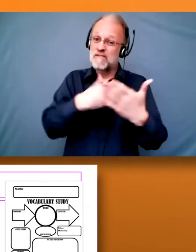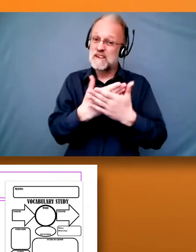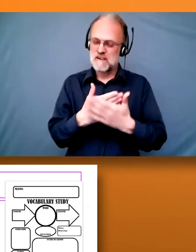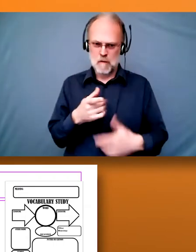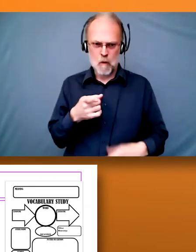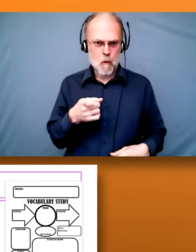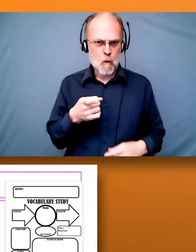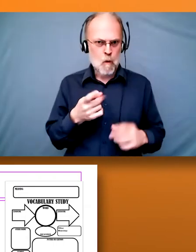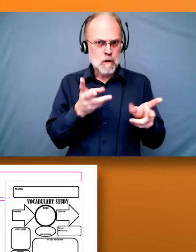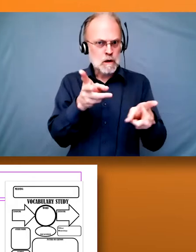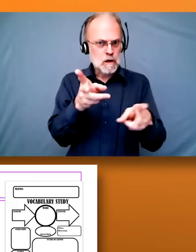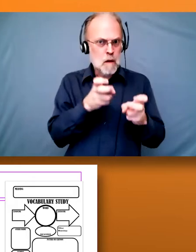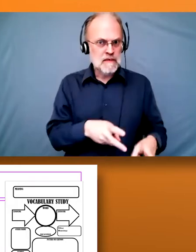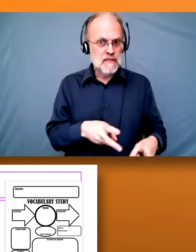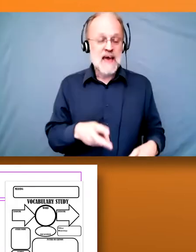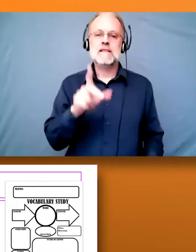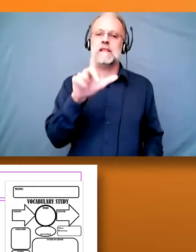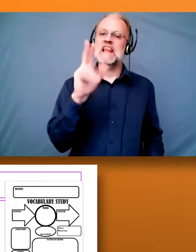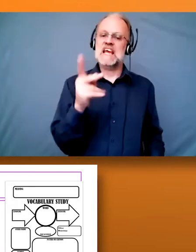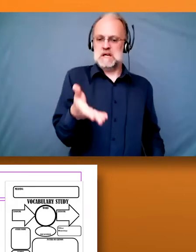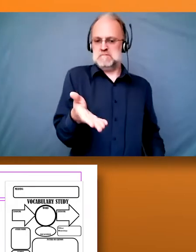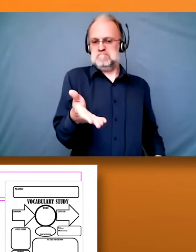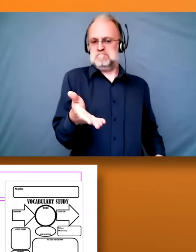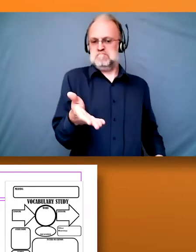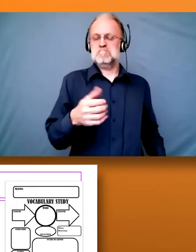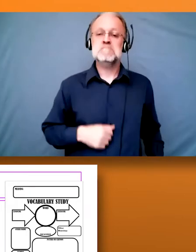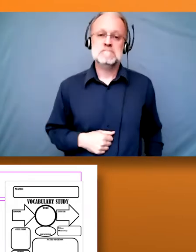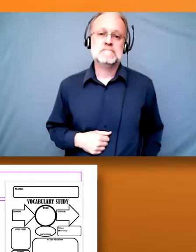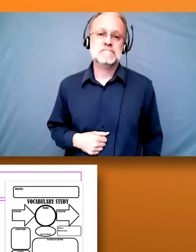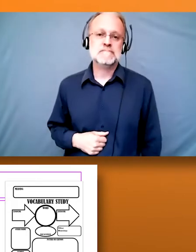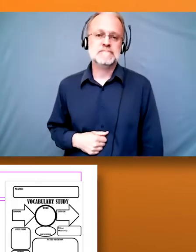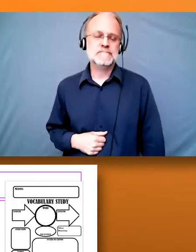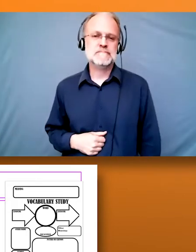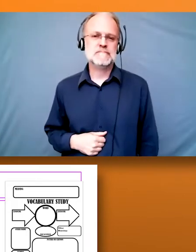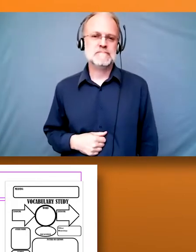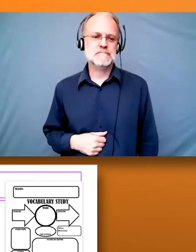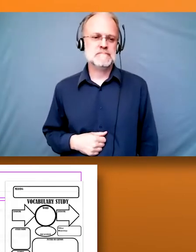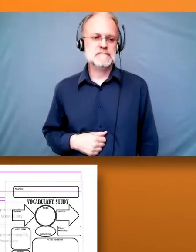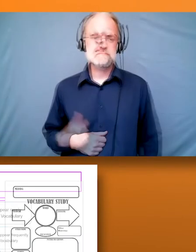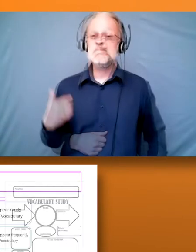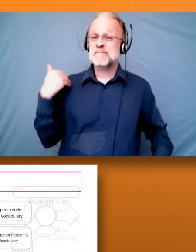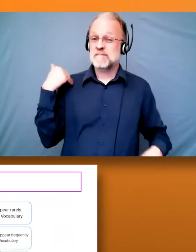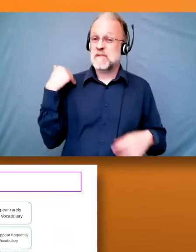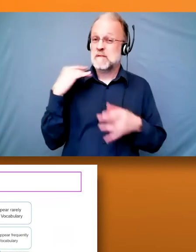And the link's down there if you wanted to pull the sheet down and look at it.